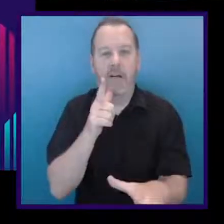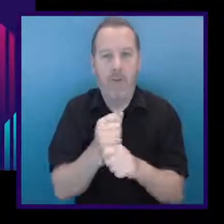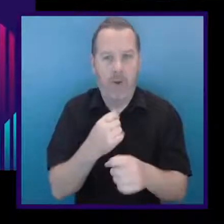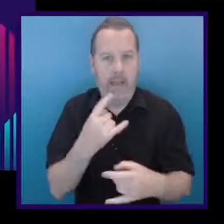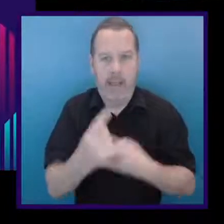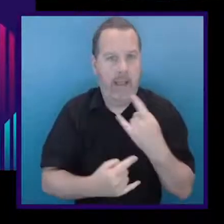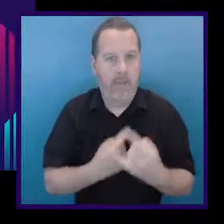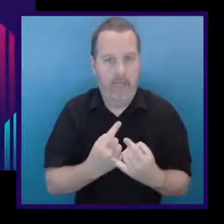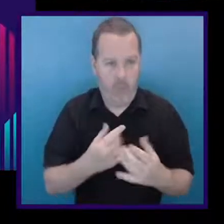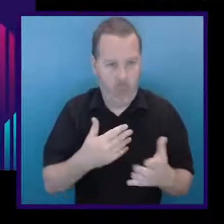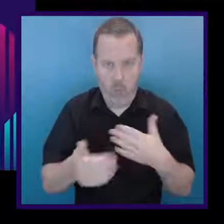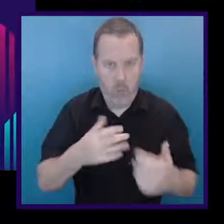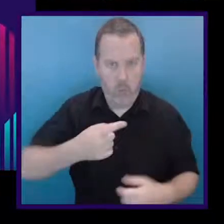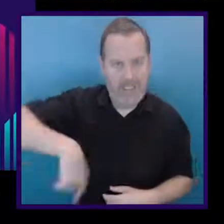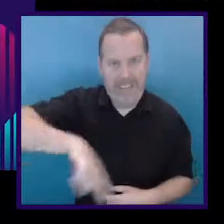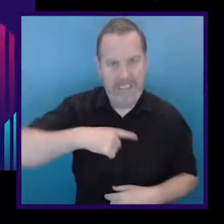our research.